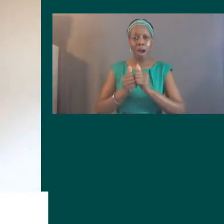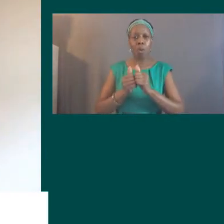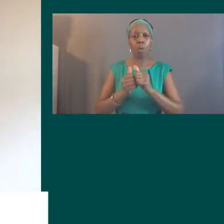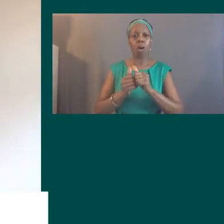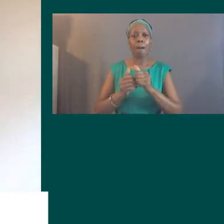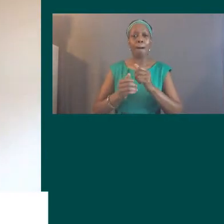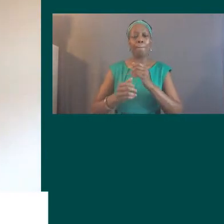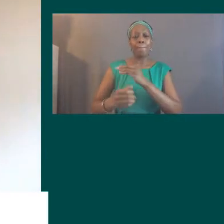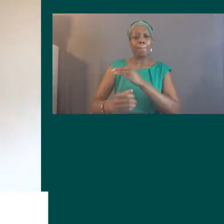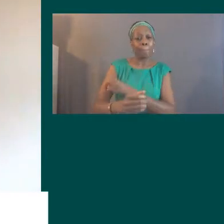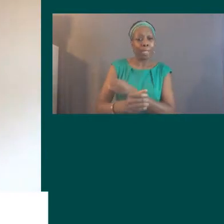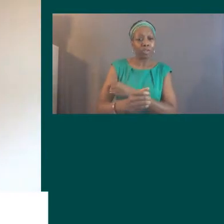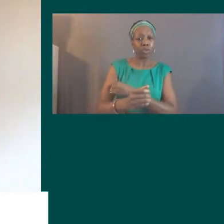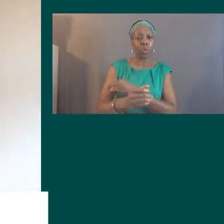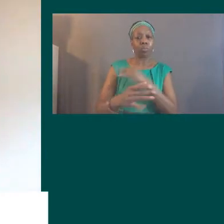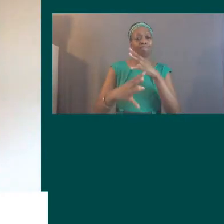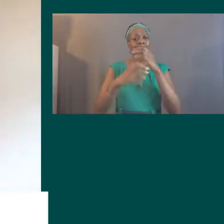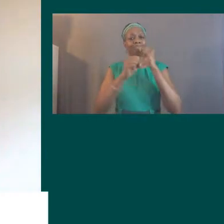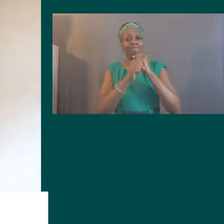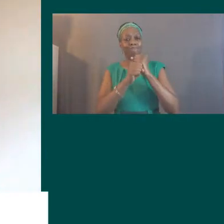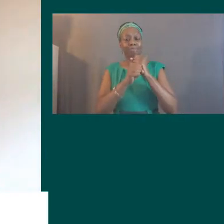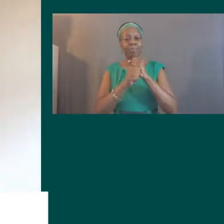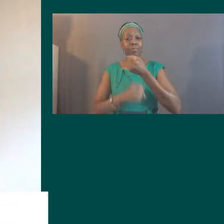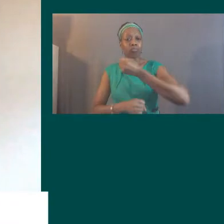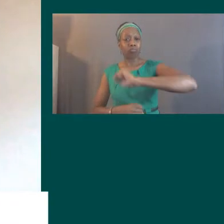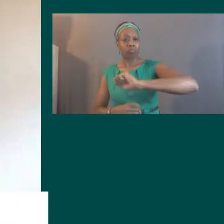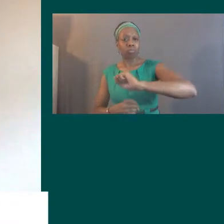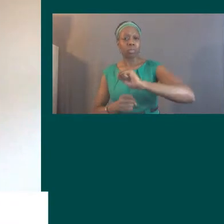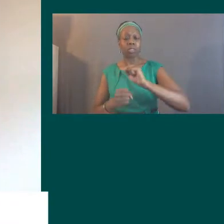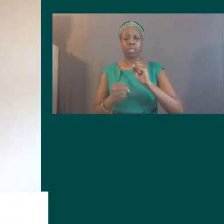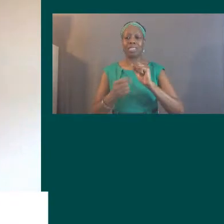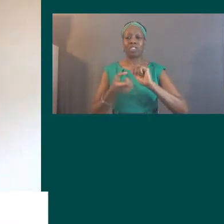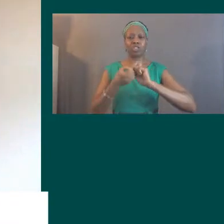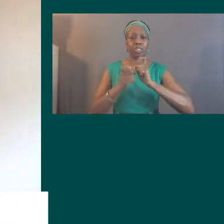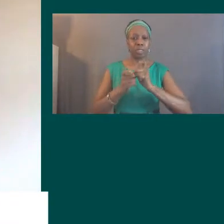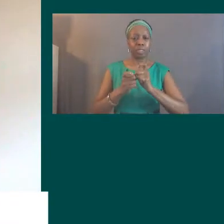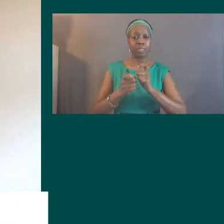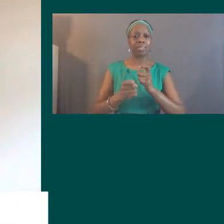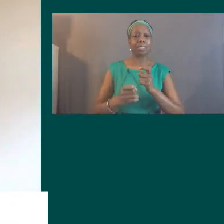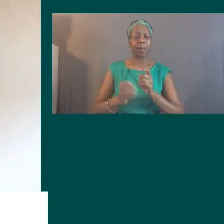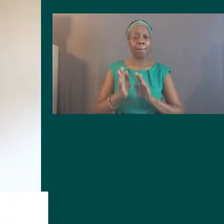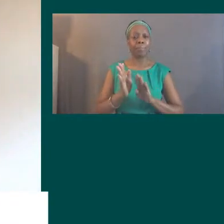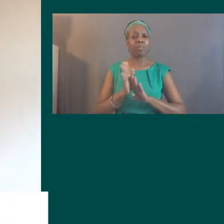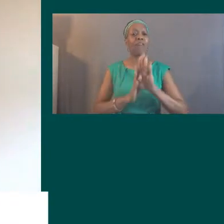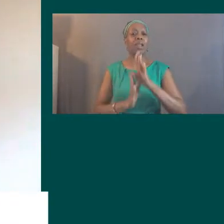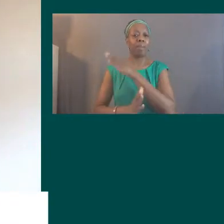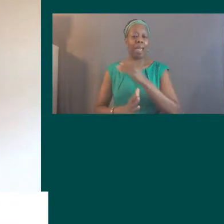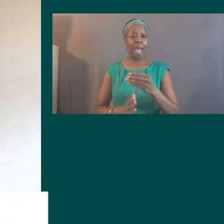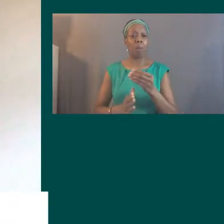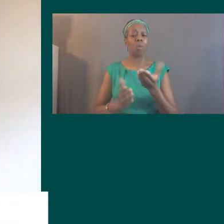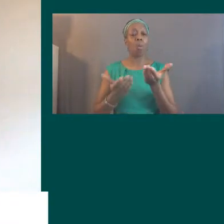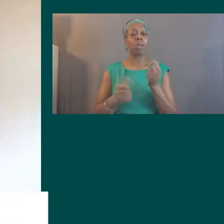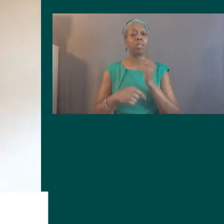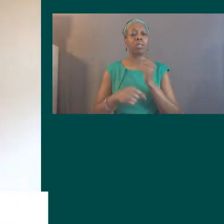And this evening, particularly, we would love for you to make sure that you put your questions in the comment section.